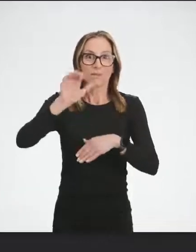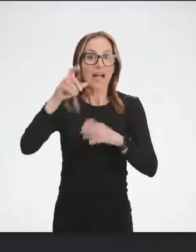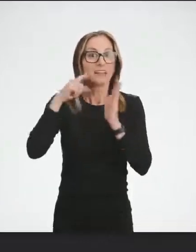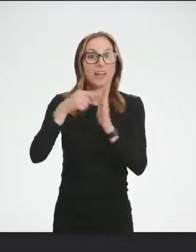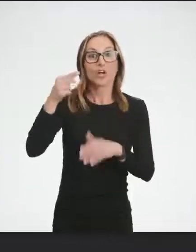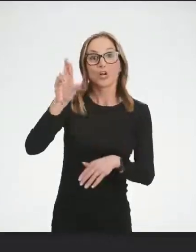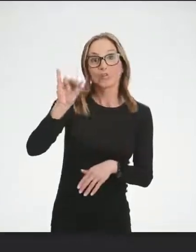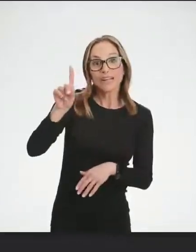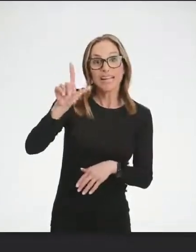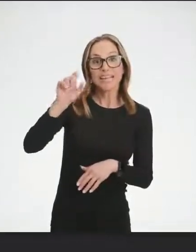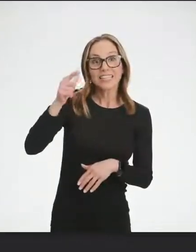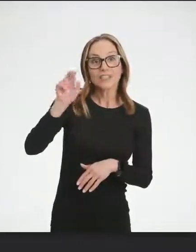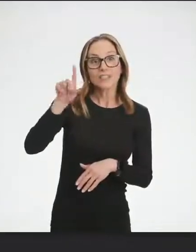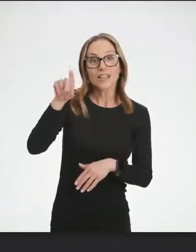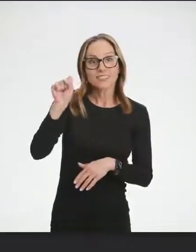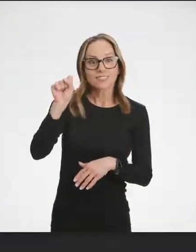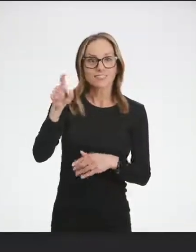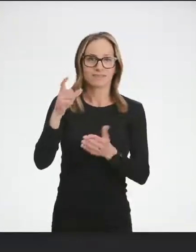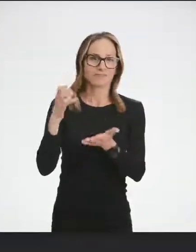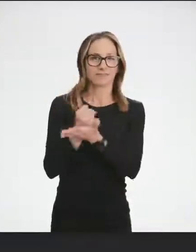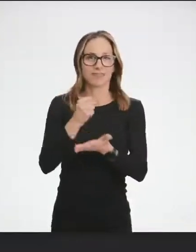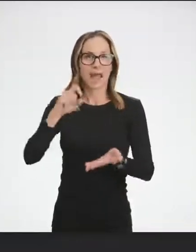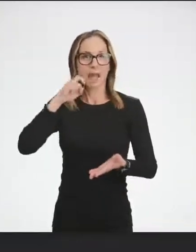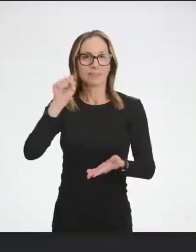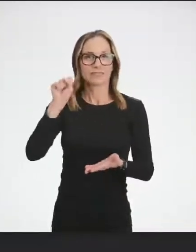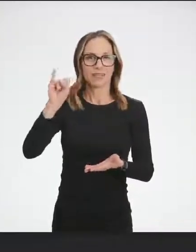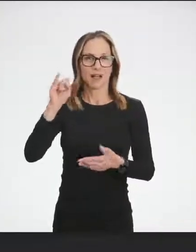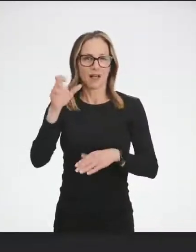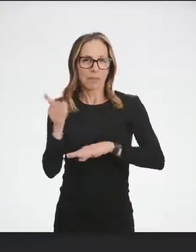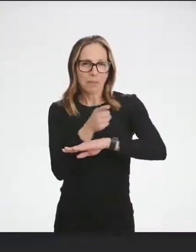advantage of Apple silicon to help you reach maximum speeds.